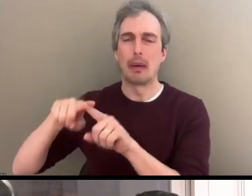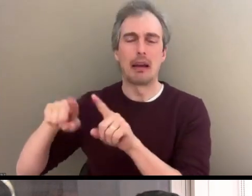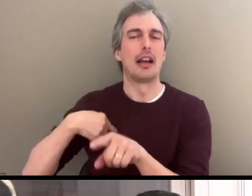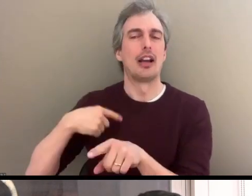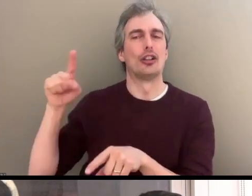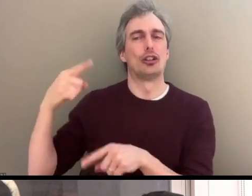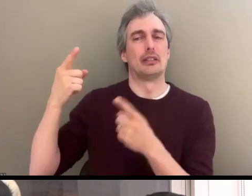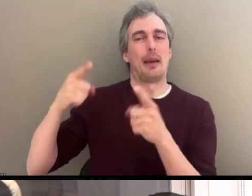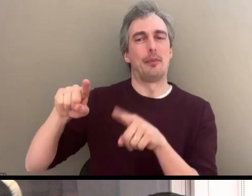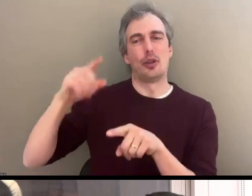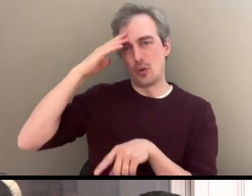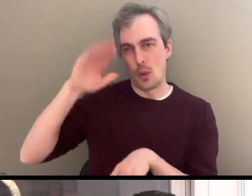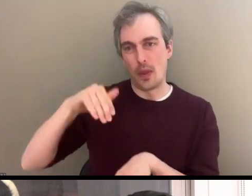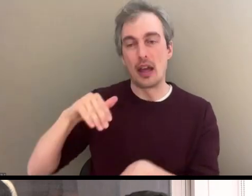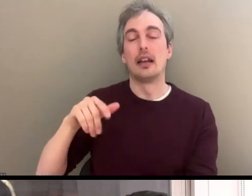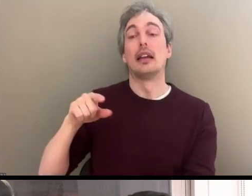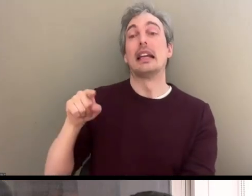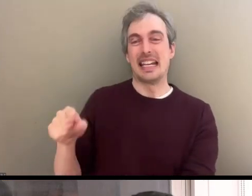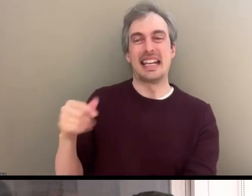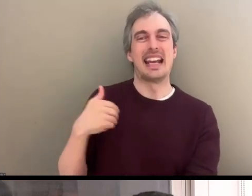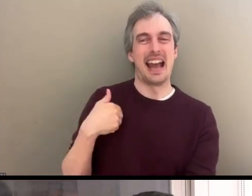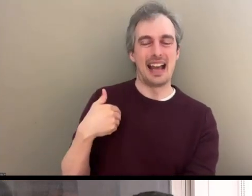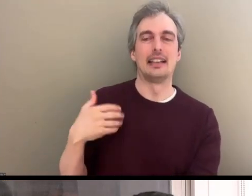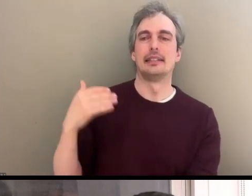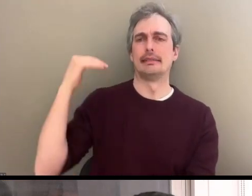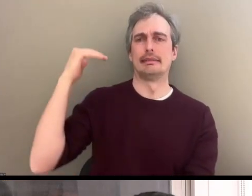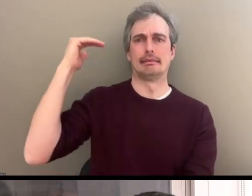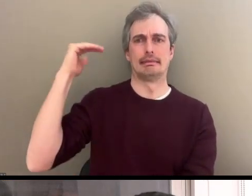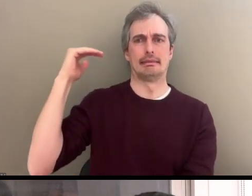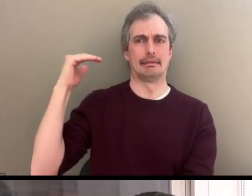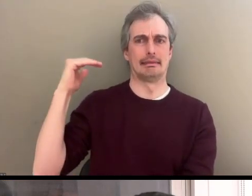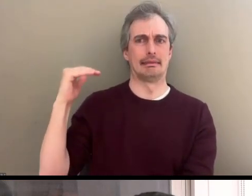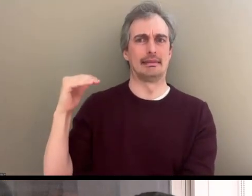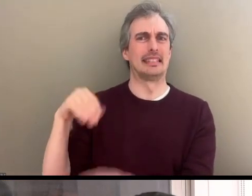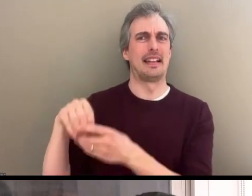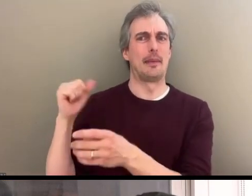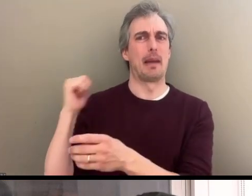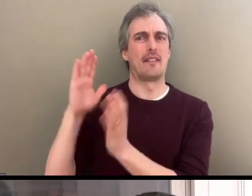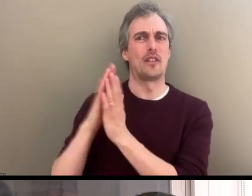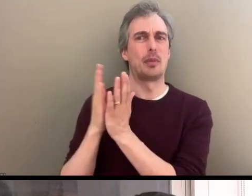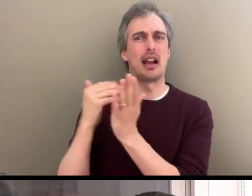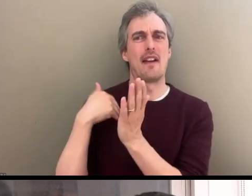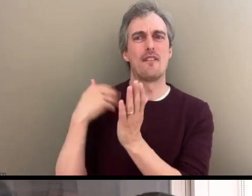have a table in the back of the book that covers all the WCAG guidelines. It was through 2.1.